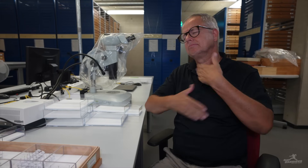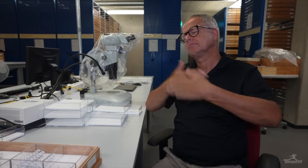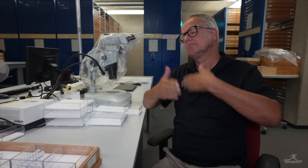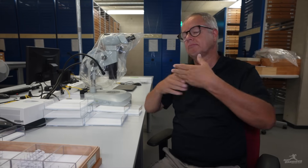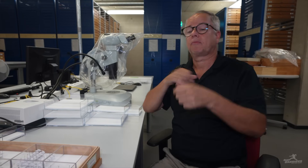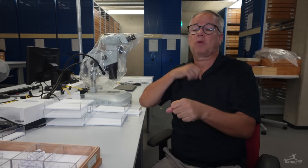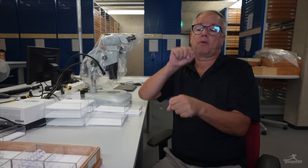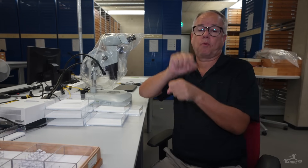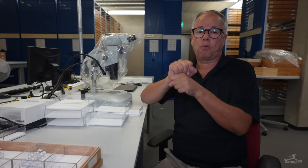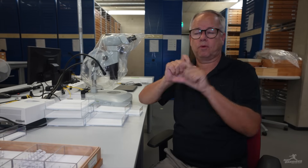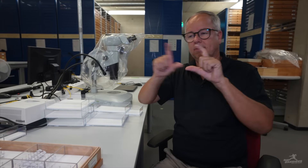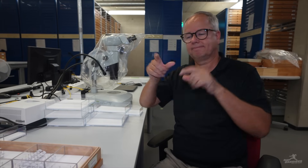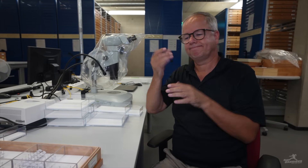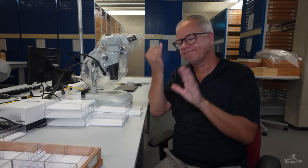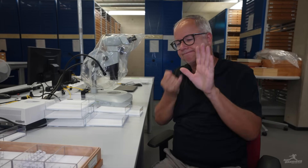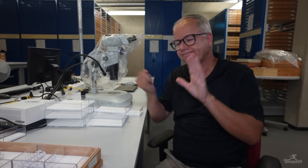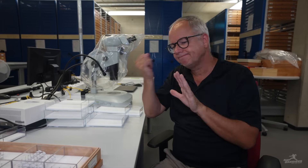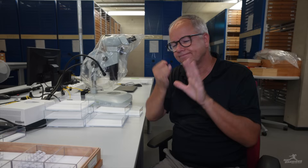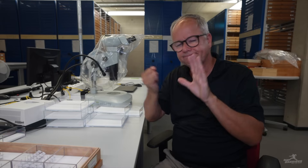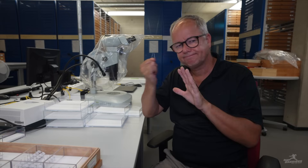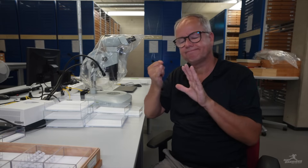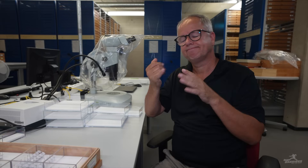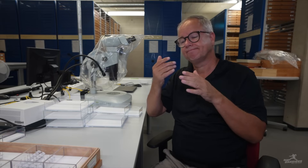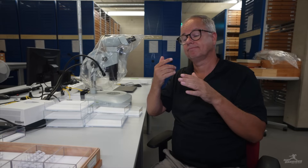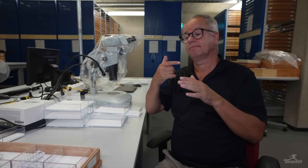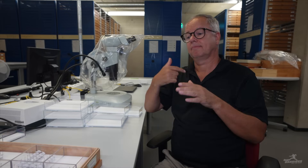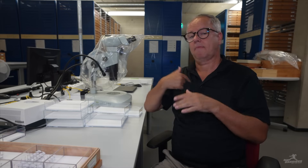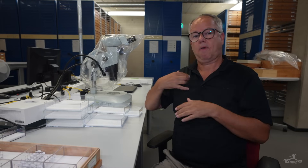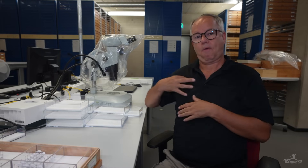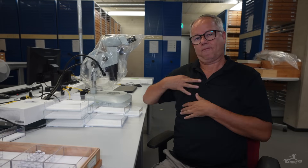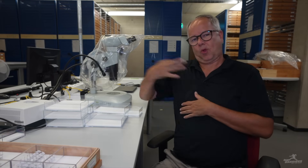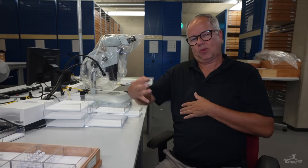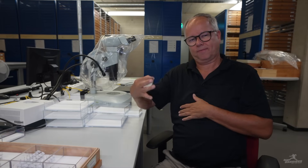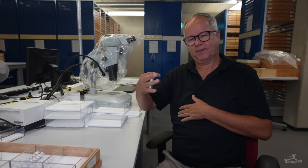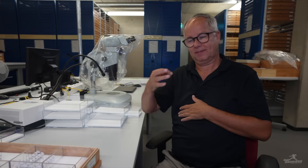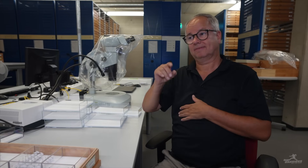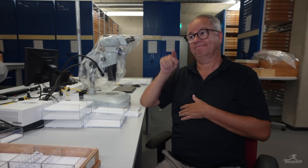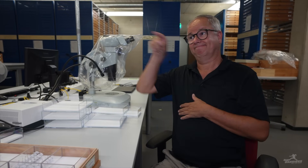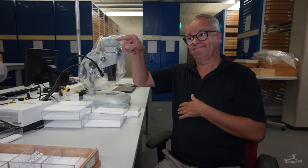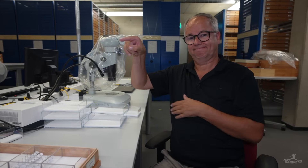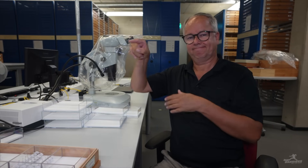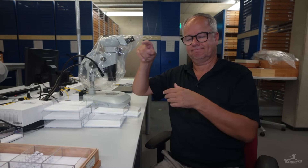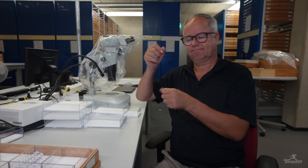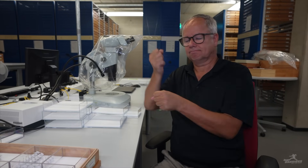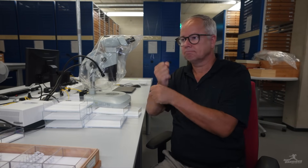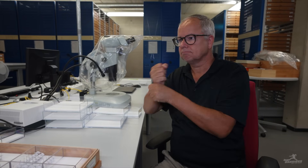Working as a draftsman I volunteered at the museum